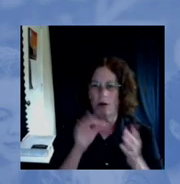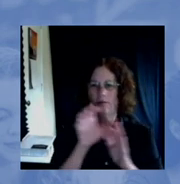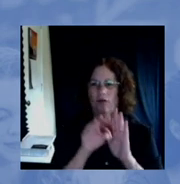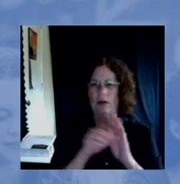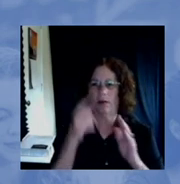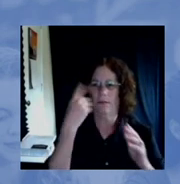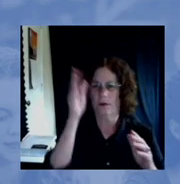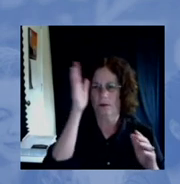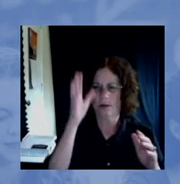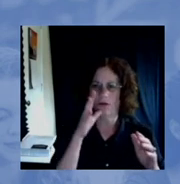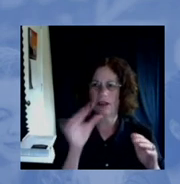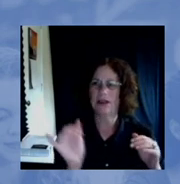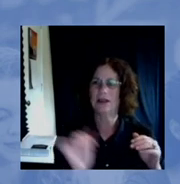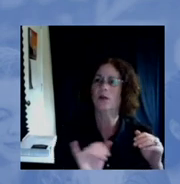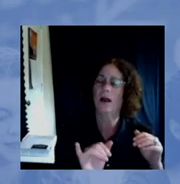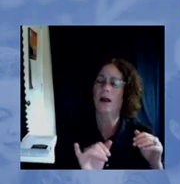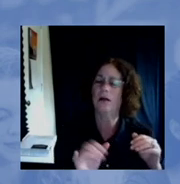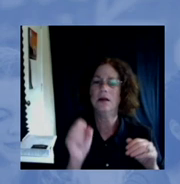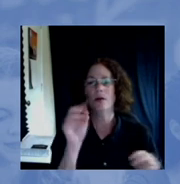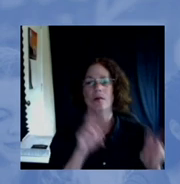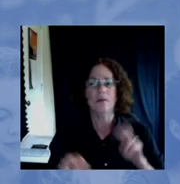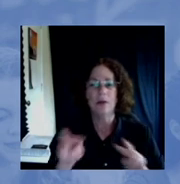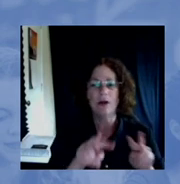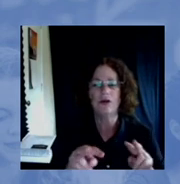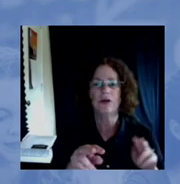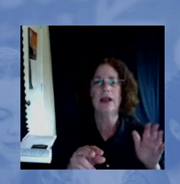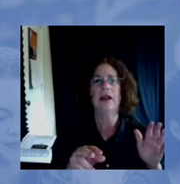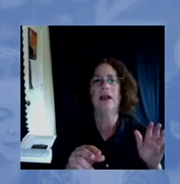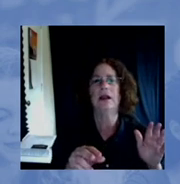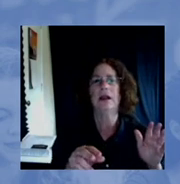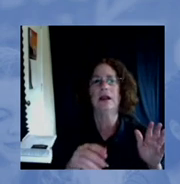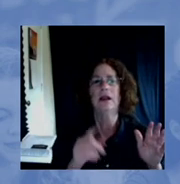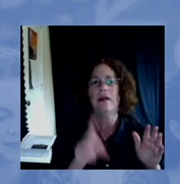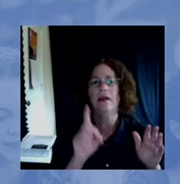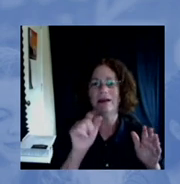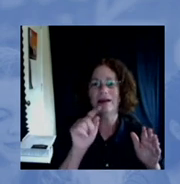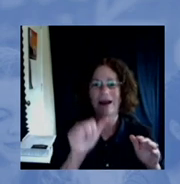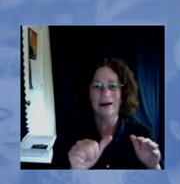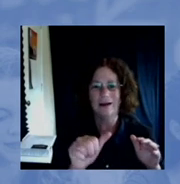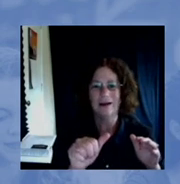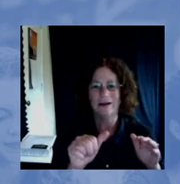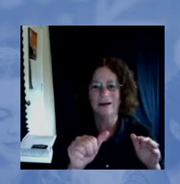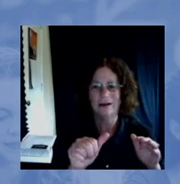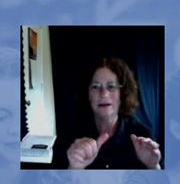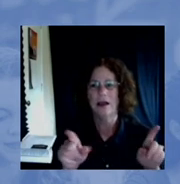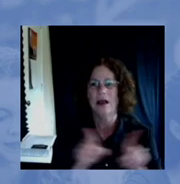SO MONITORING AND HAVING ROBUST SYSTEMS MONITORING THE DATA AS IT'S HAPPENING ON THE FLY, AND